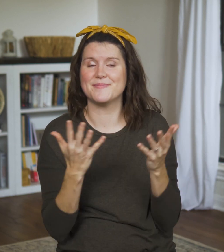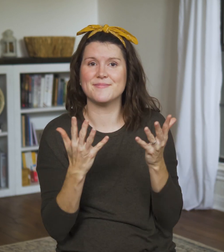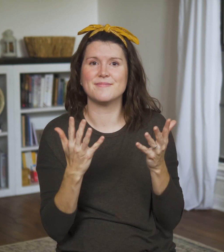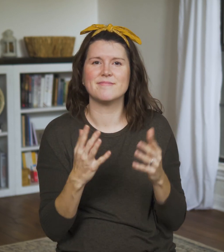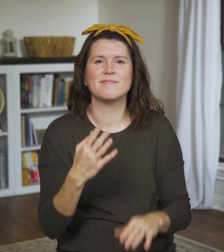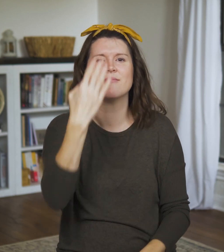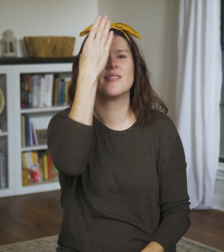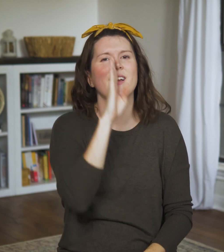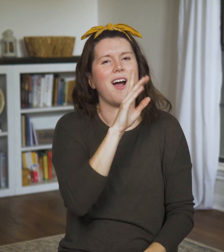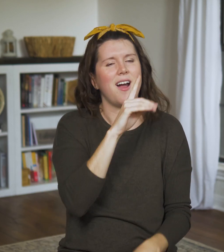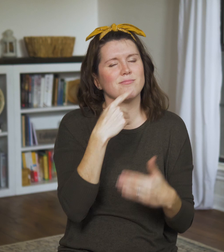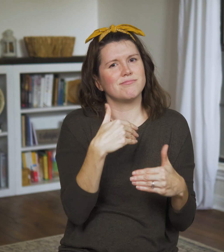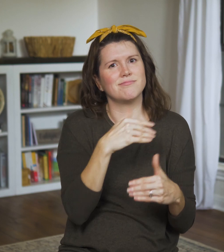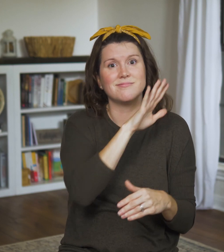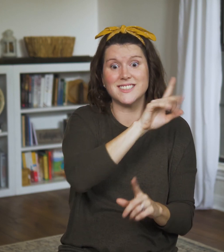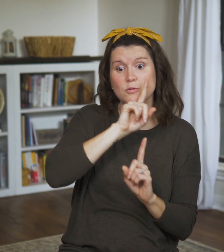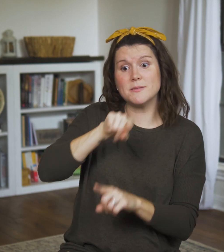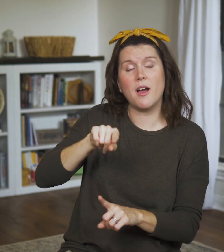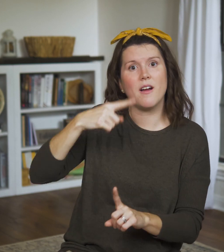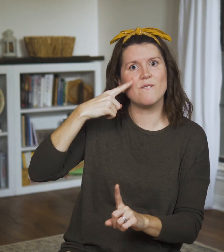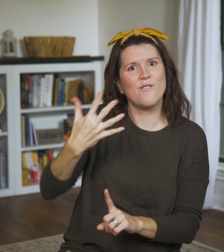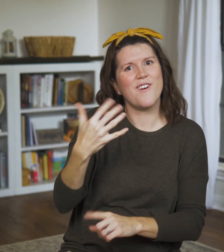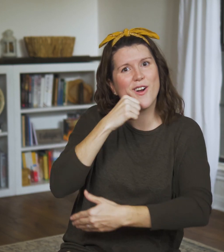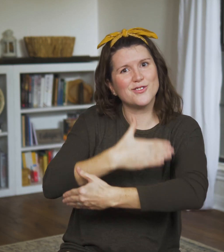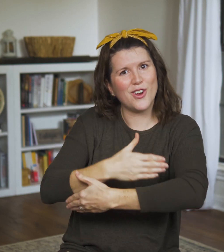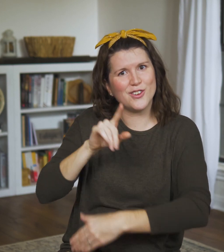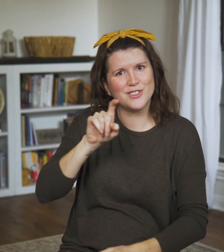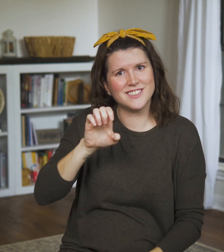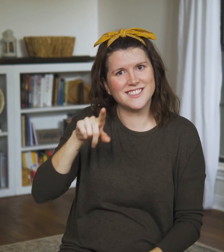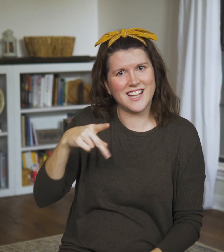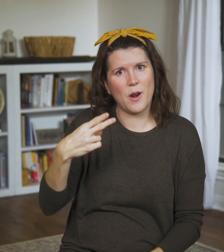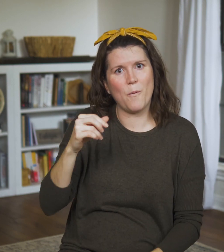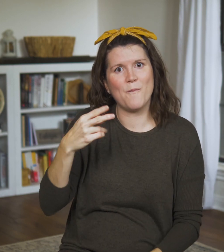God will reveal the promise fulfilled,